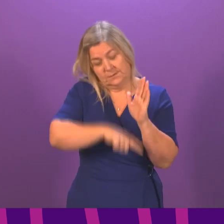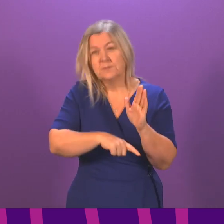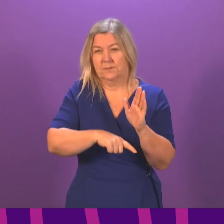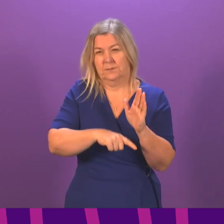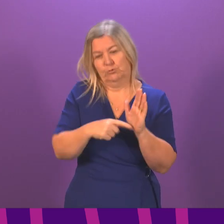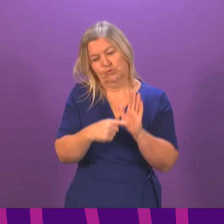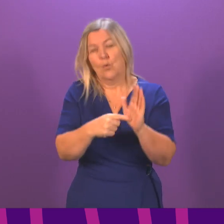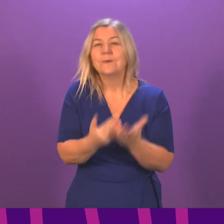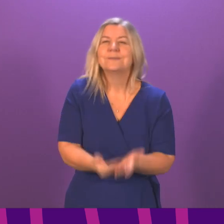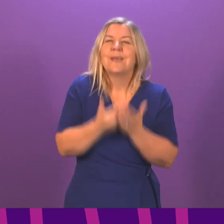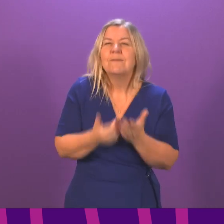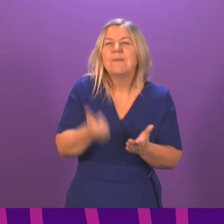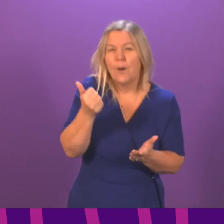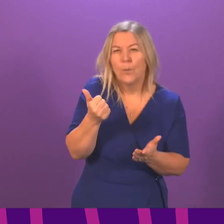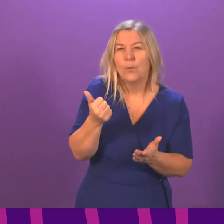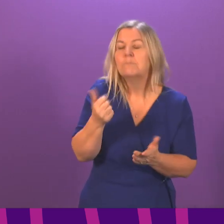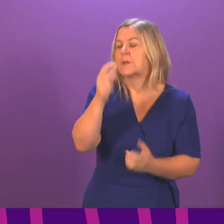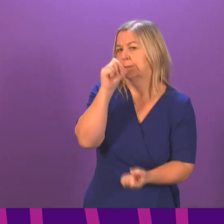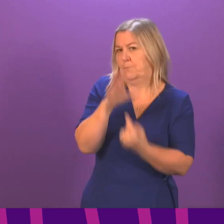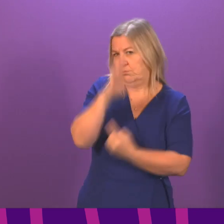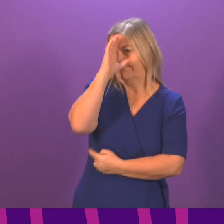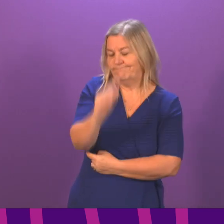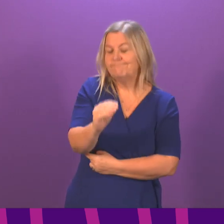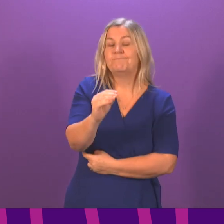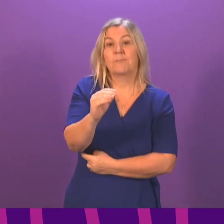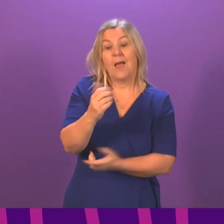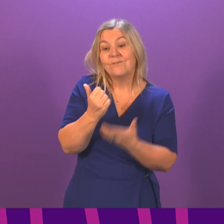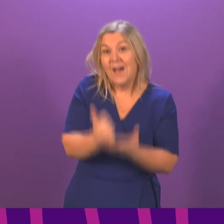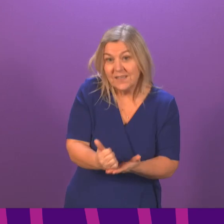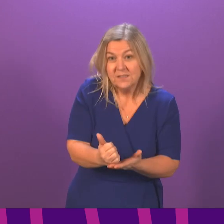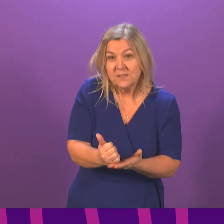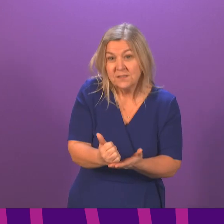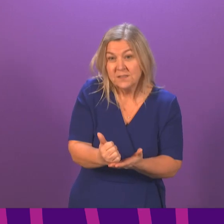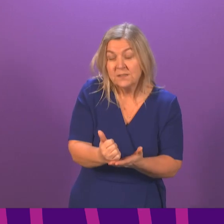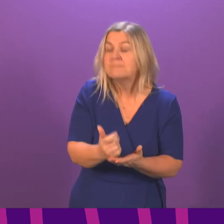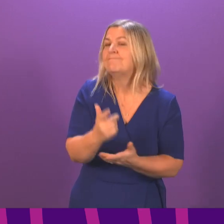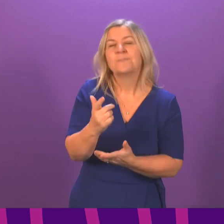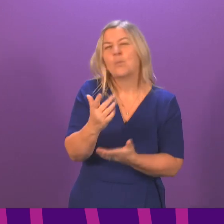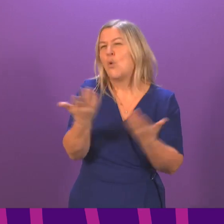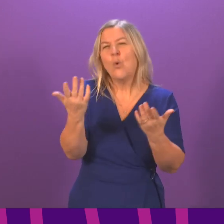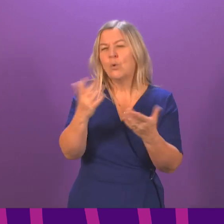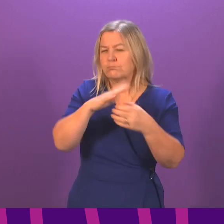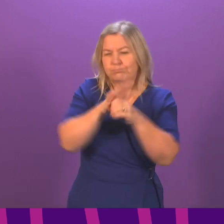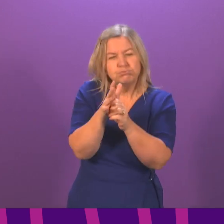it is important to stress that the advice, even if it is fully implemented, will not completely eradicate the risk.